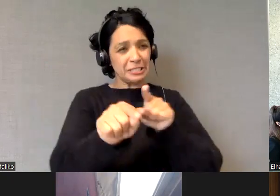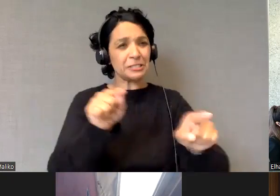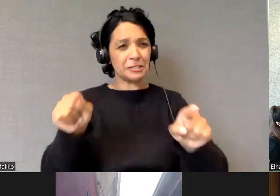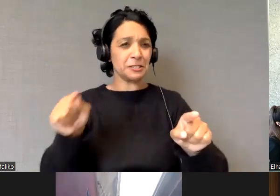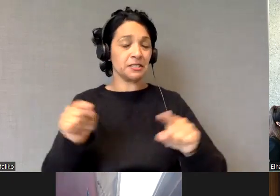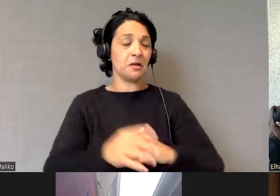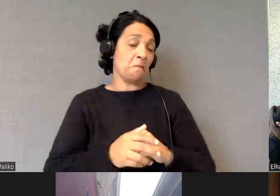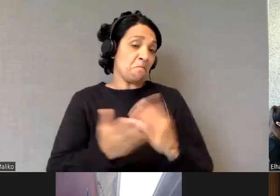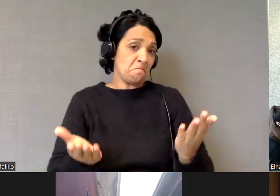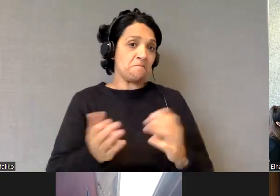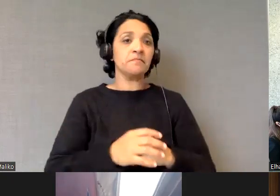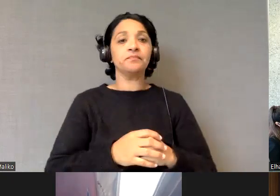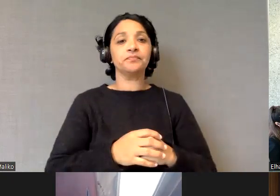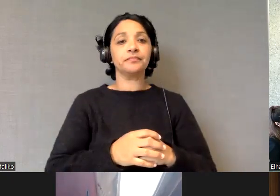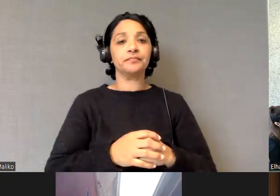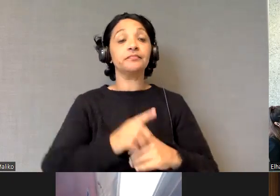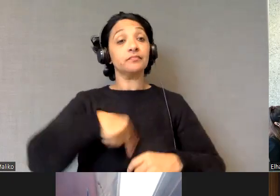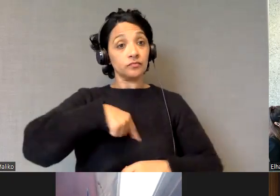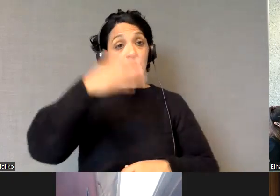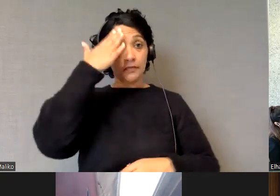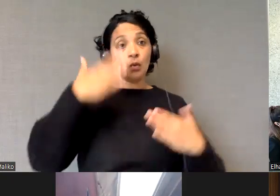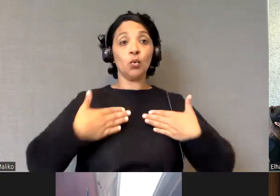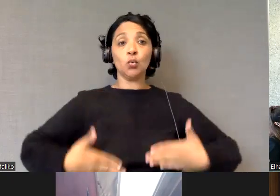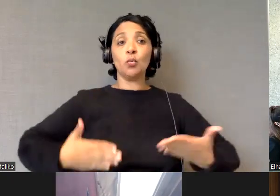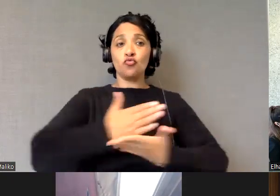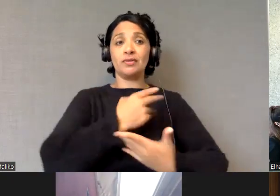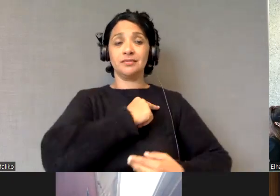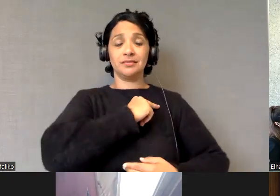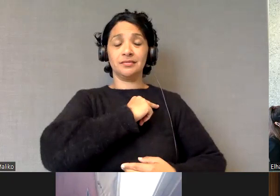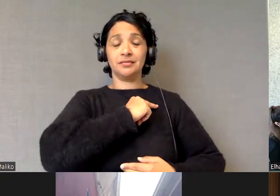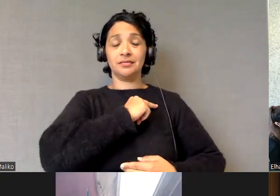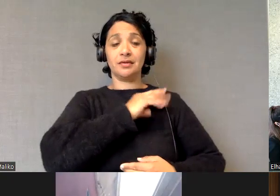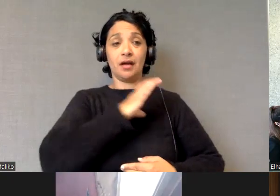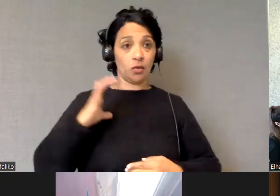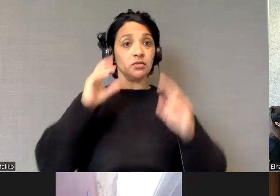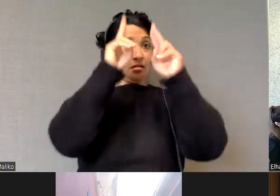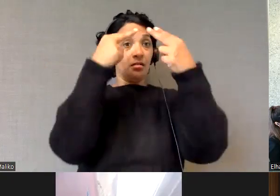We know also the Human Rights Council Resolution which mandates the commission of inquiry on